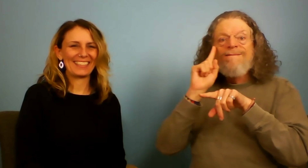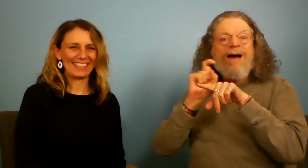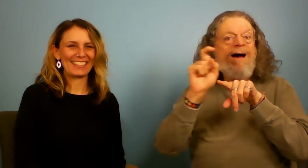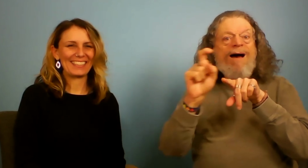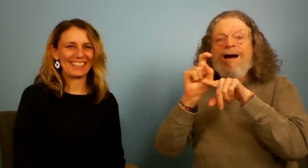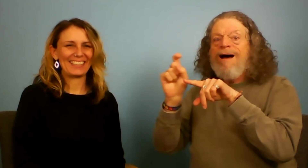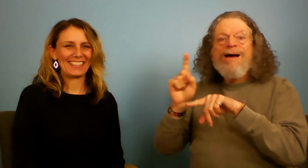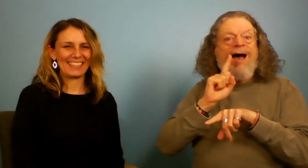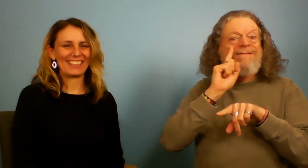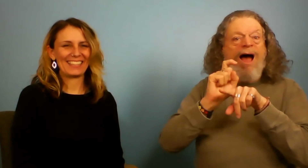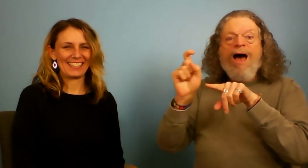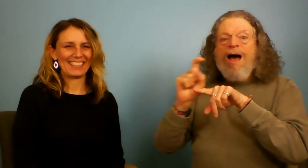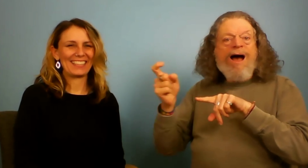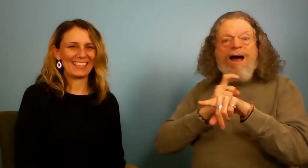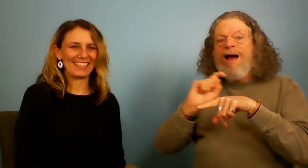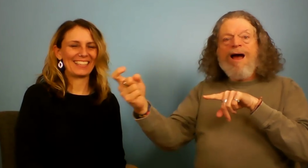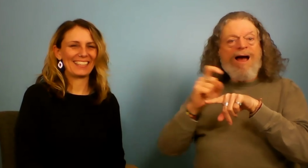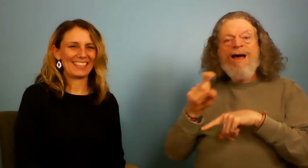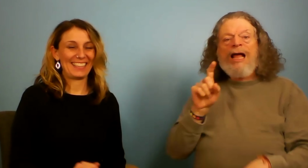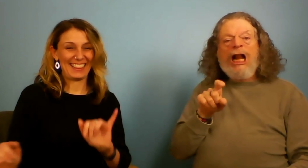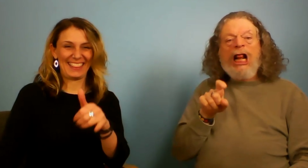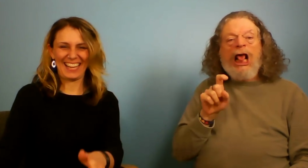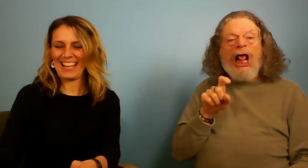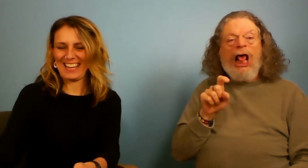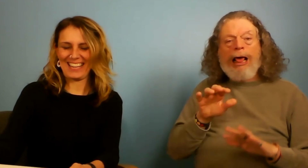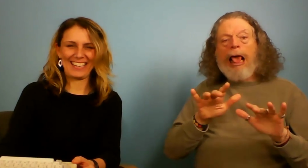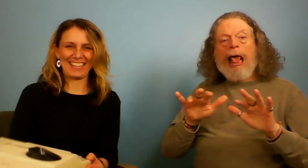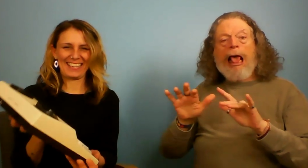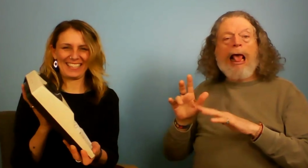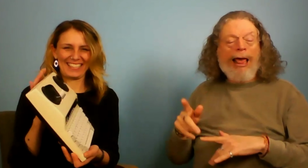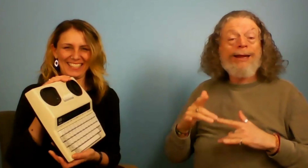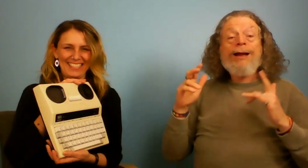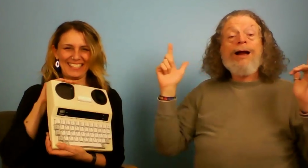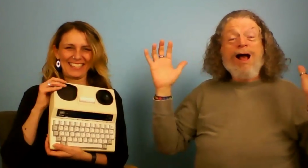We would just call and call back and forth. It was so great.